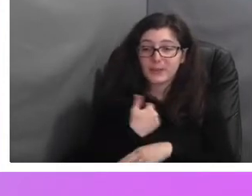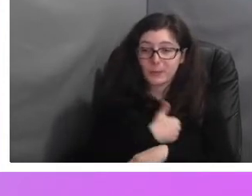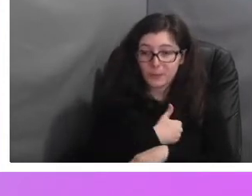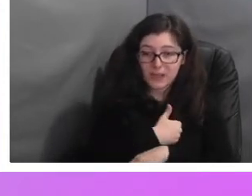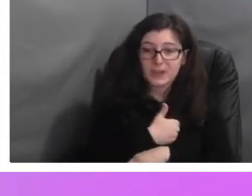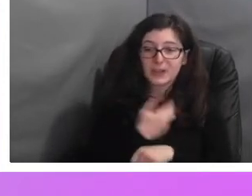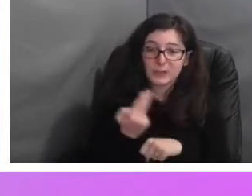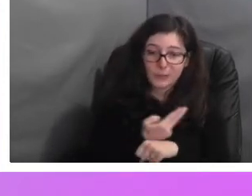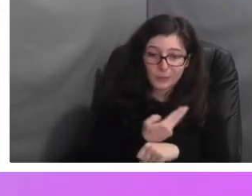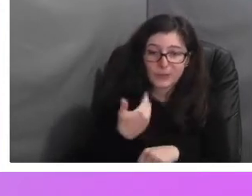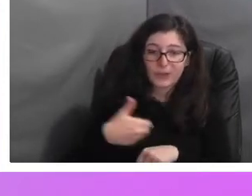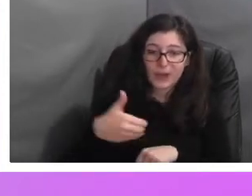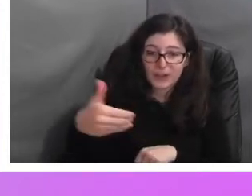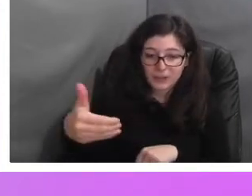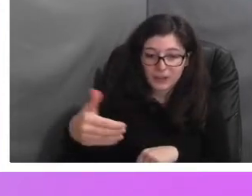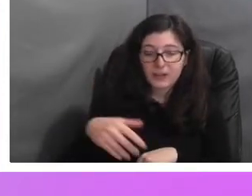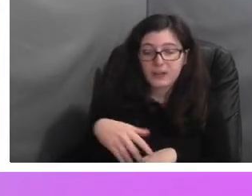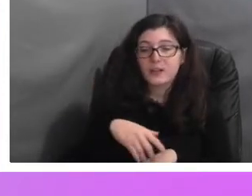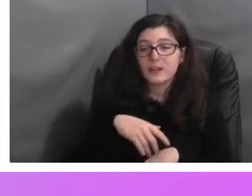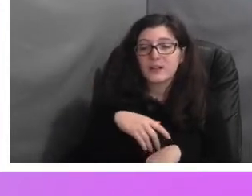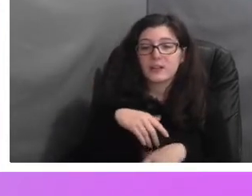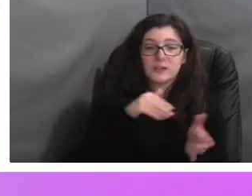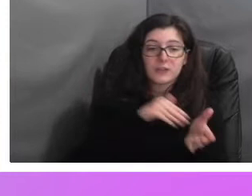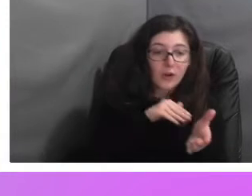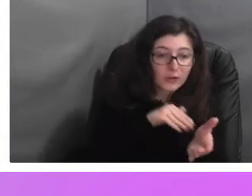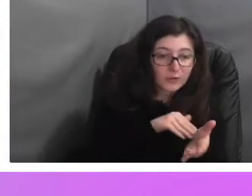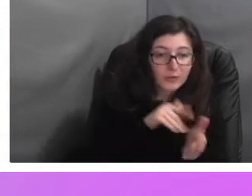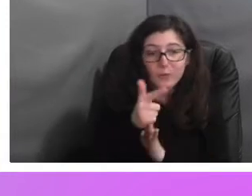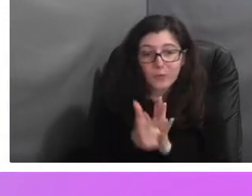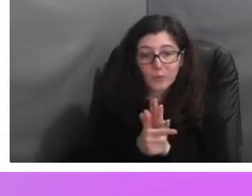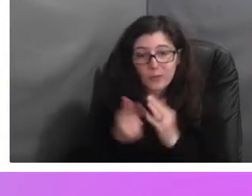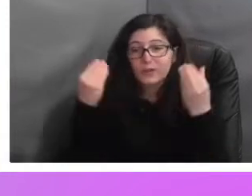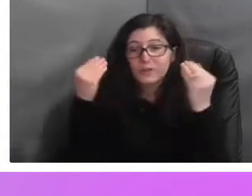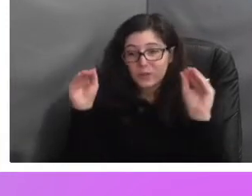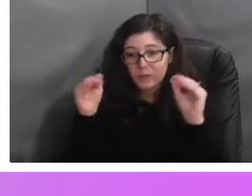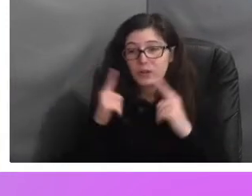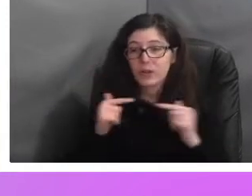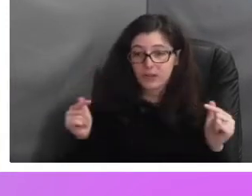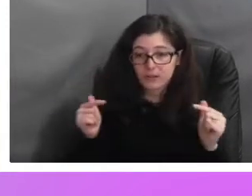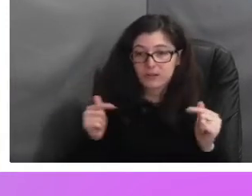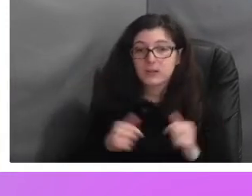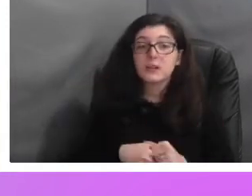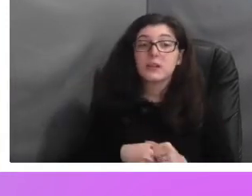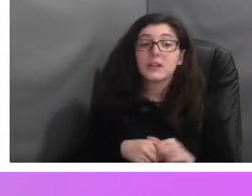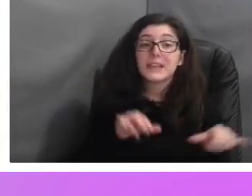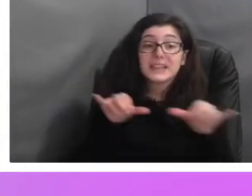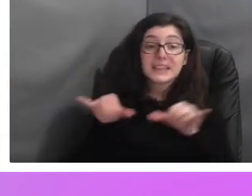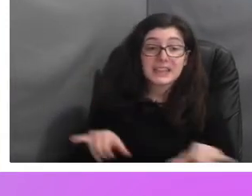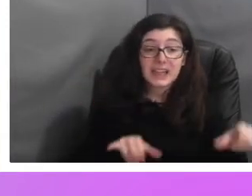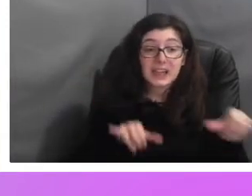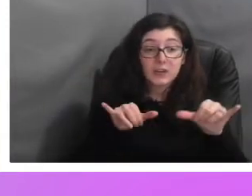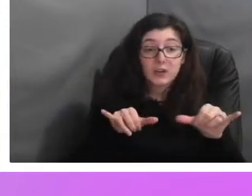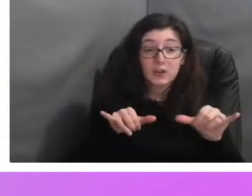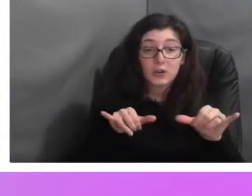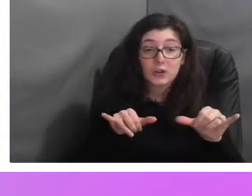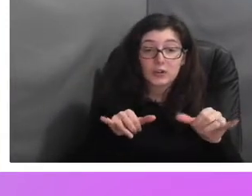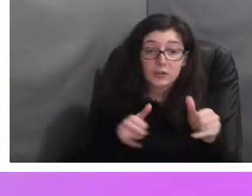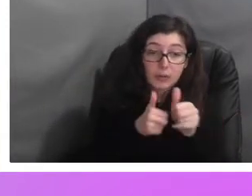doctors and lawyers and stores and so forth. And the standard for compliance with the ADA